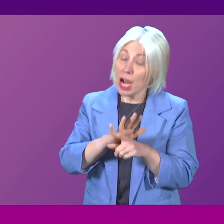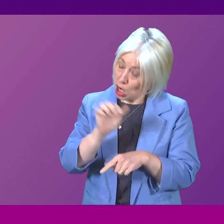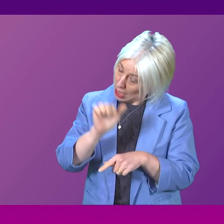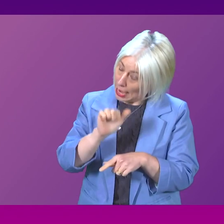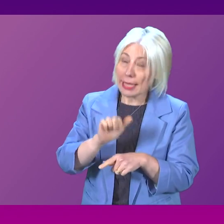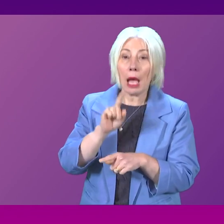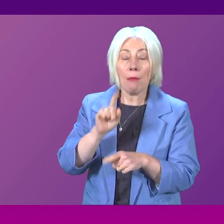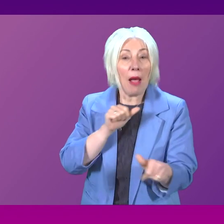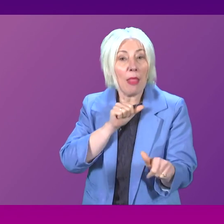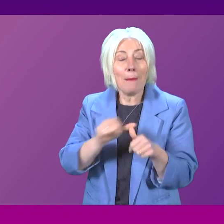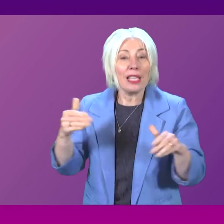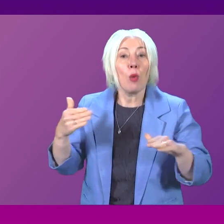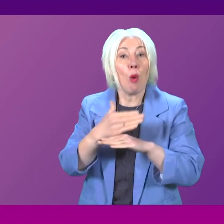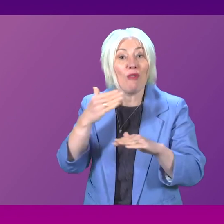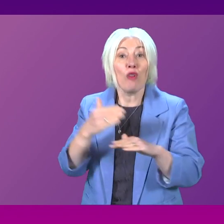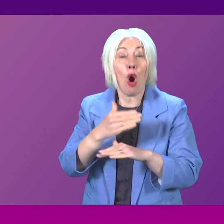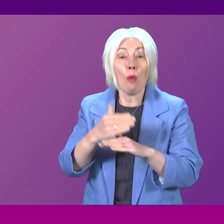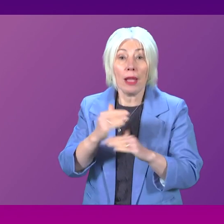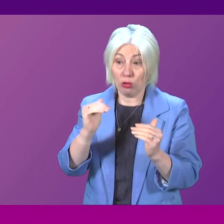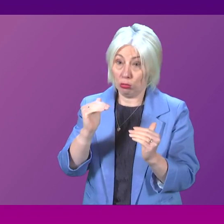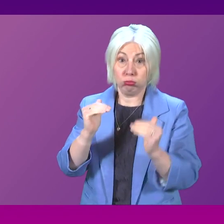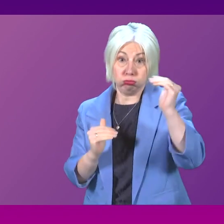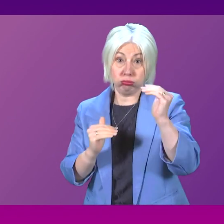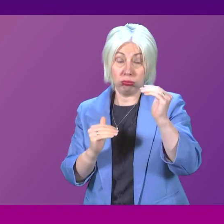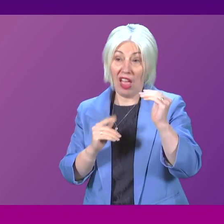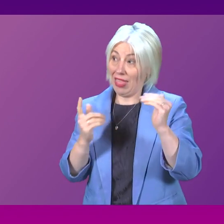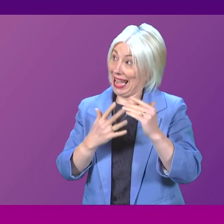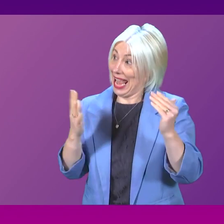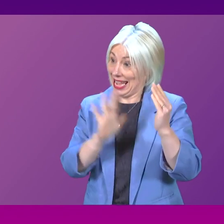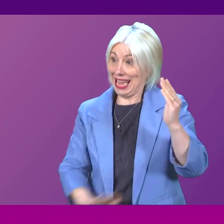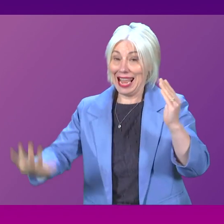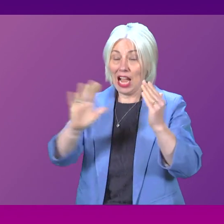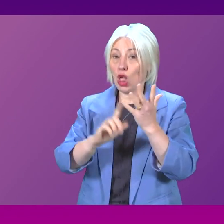the best performing, by a significant margin, of any in the UK. That is the first point.